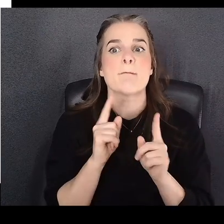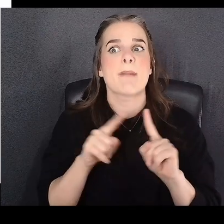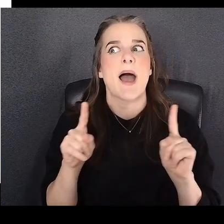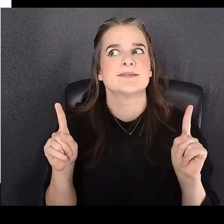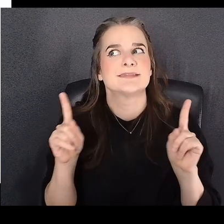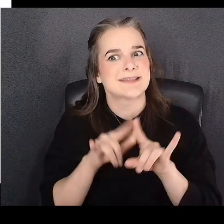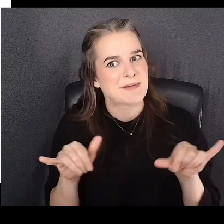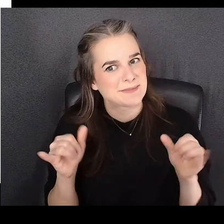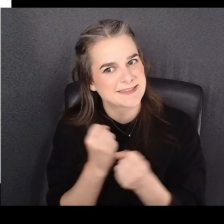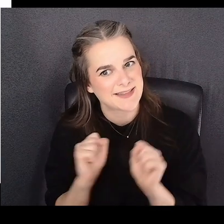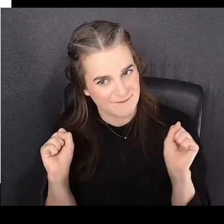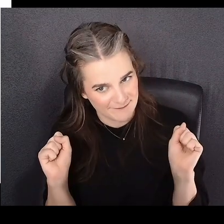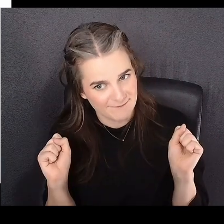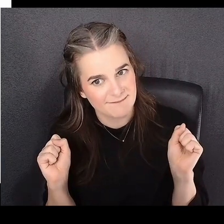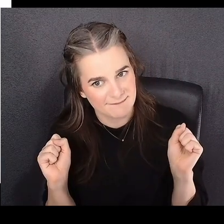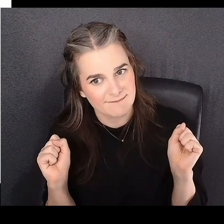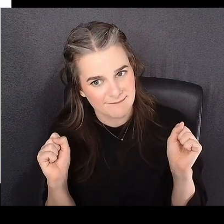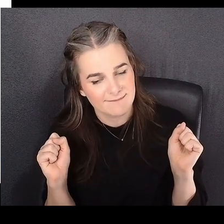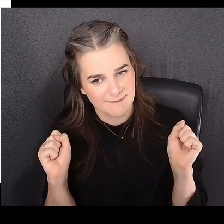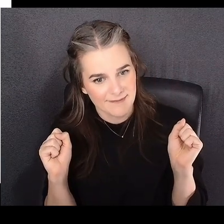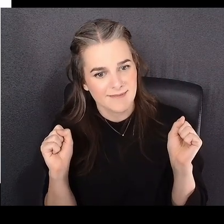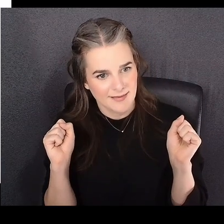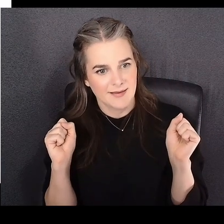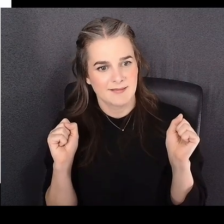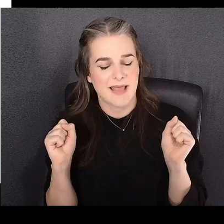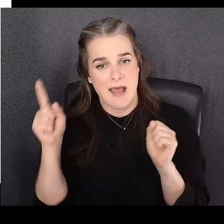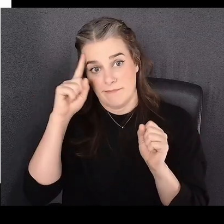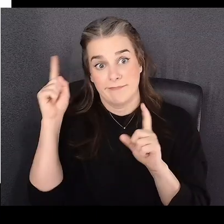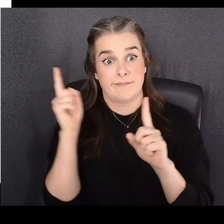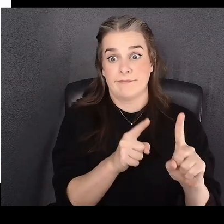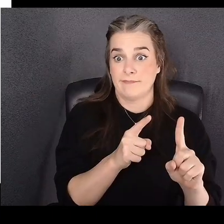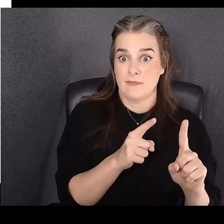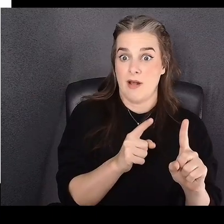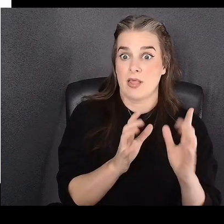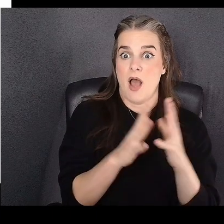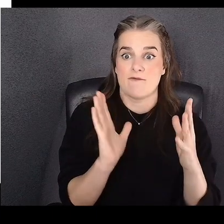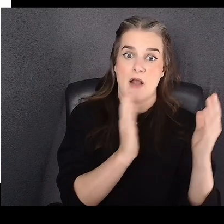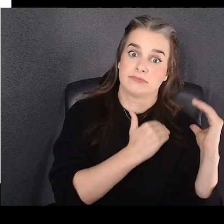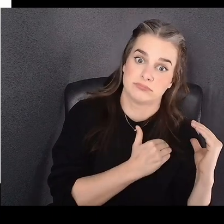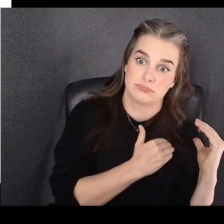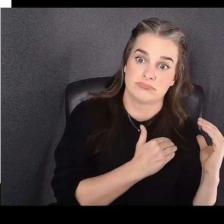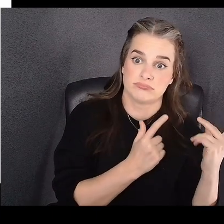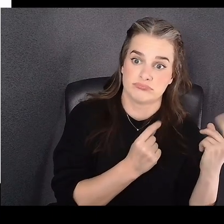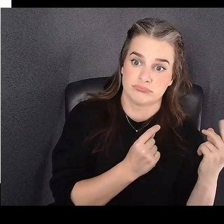And that goes back to a lot of what we do with the education. So continuing on. Oh, I'm so sorry.